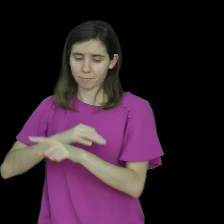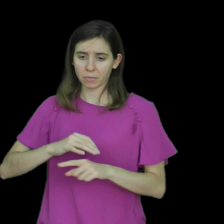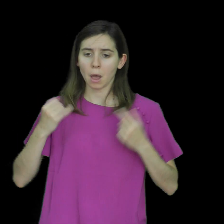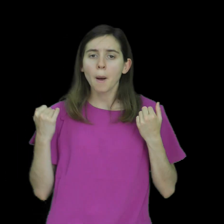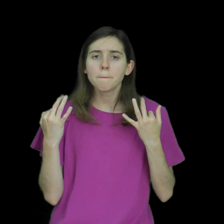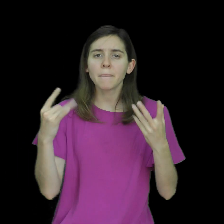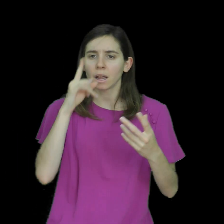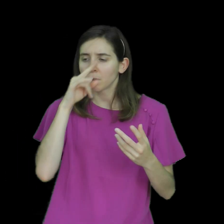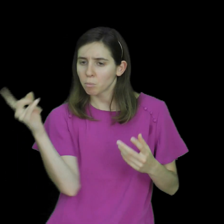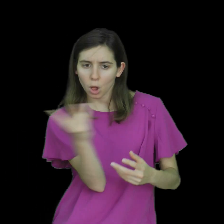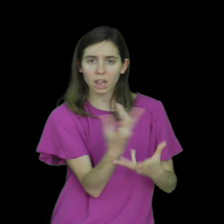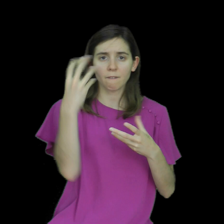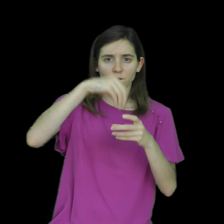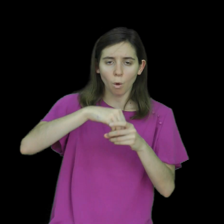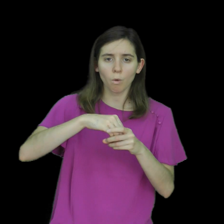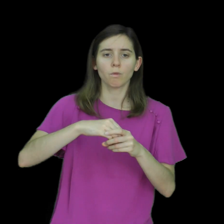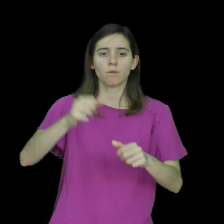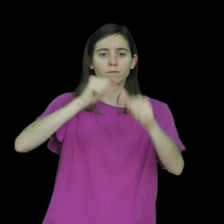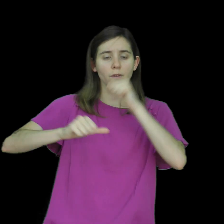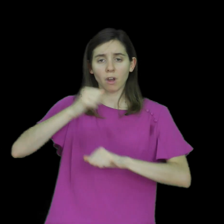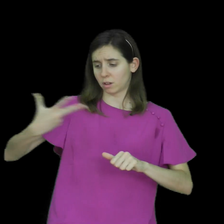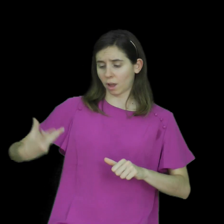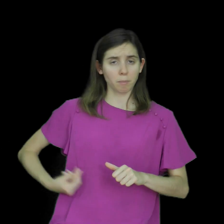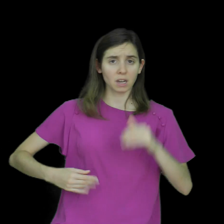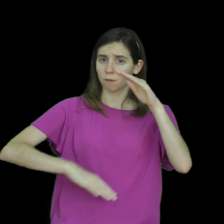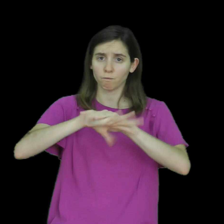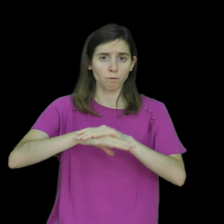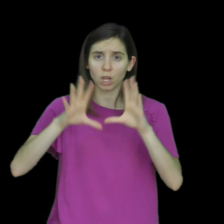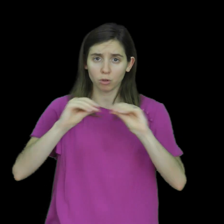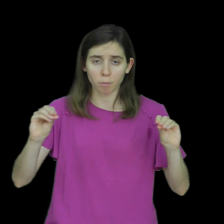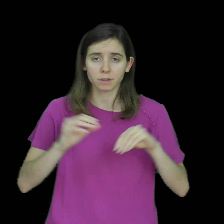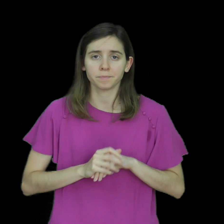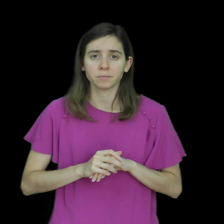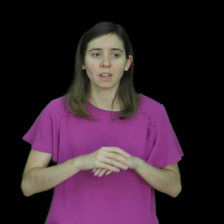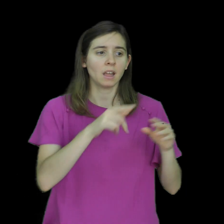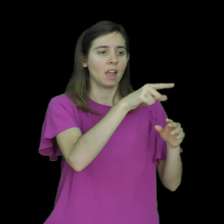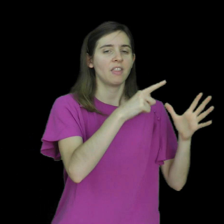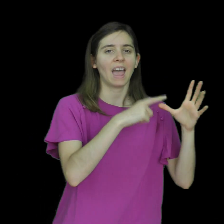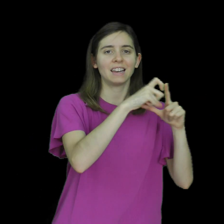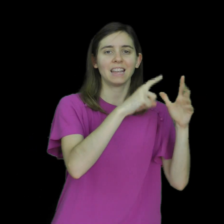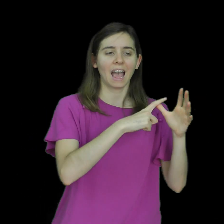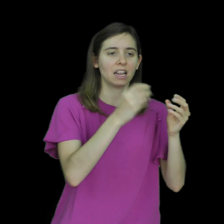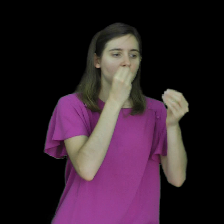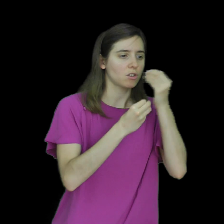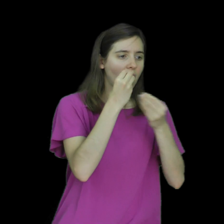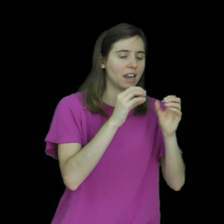reverse diabetes completely. The ADA diet didn't lead to medication adjustments,